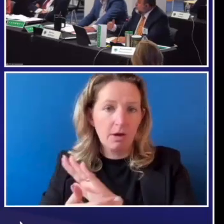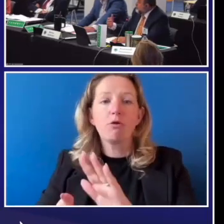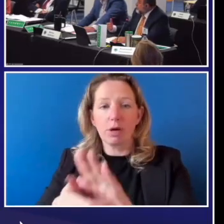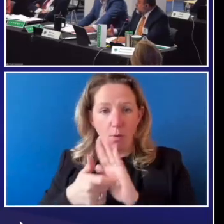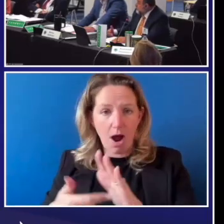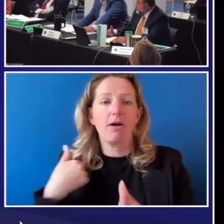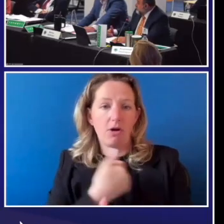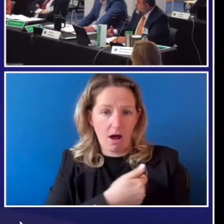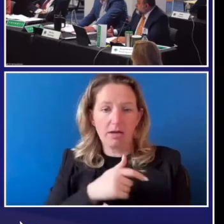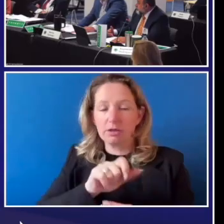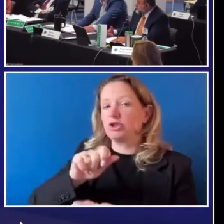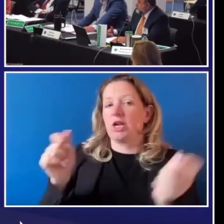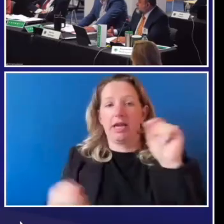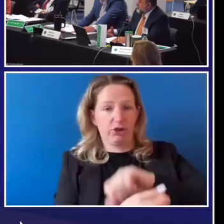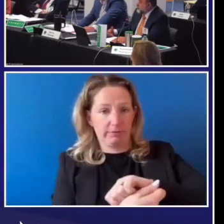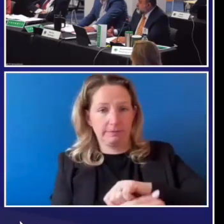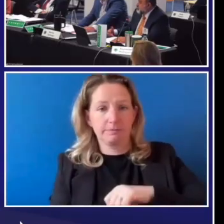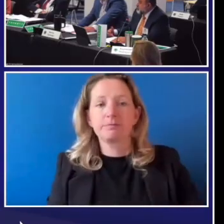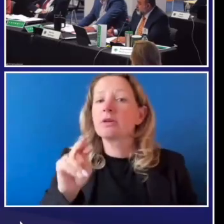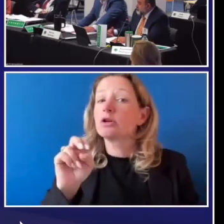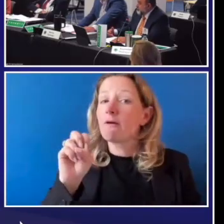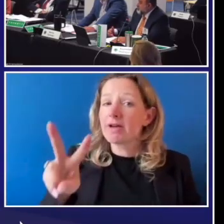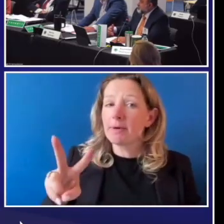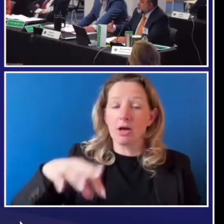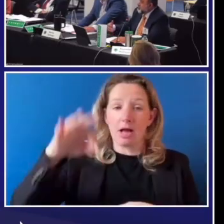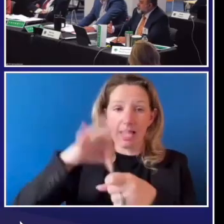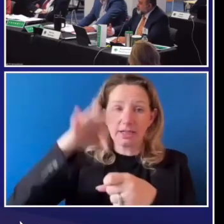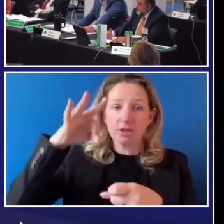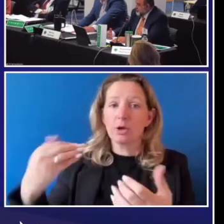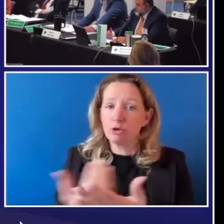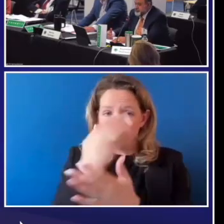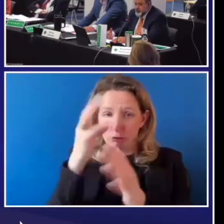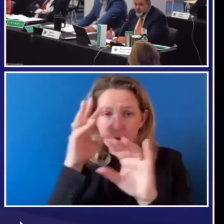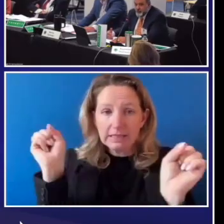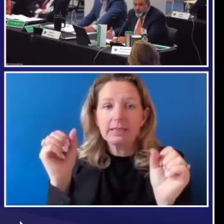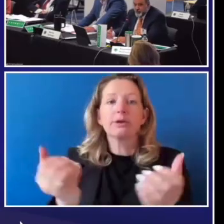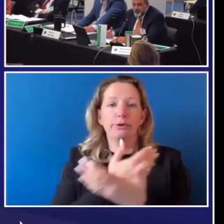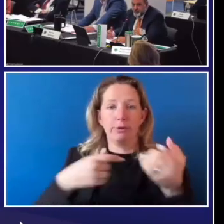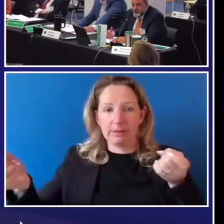In November, there's an election, new president, new administration here in the Department of Education, and